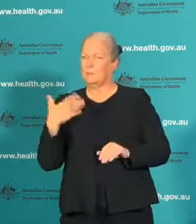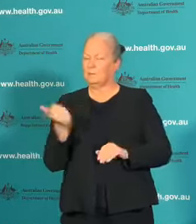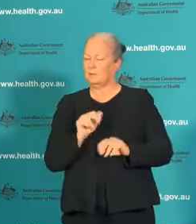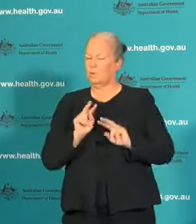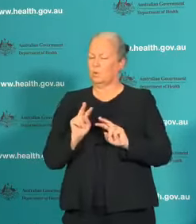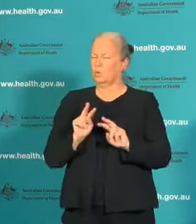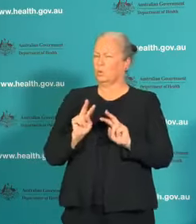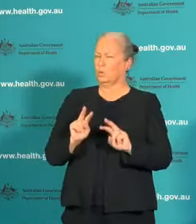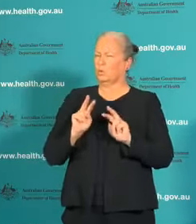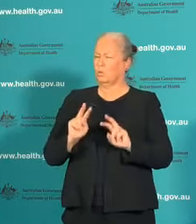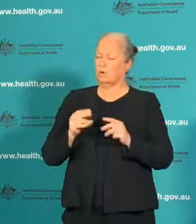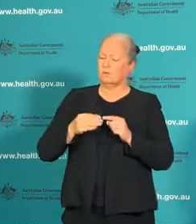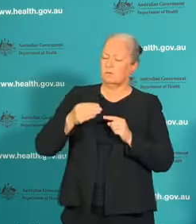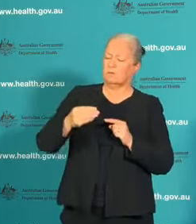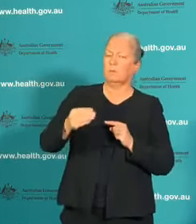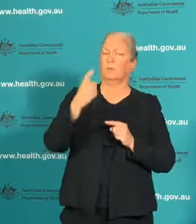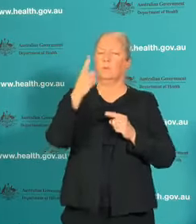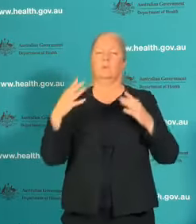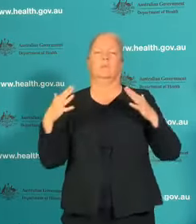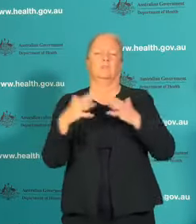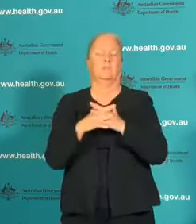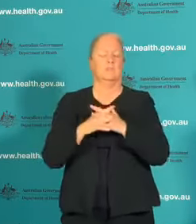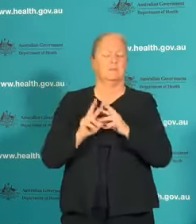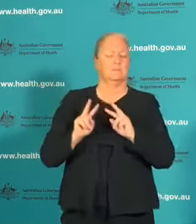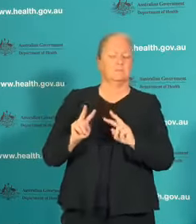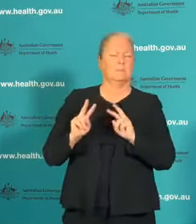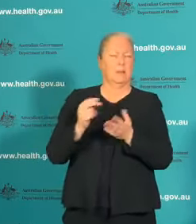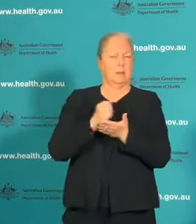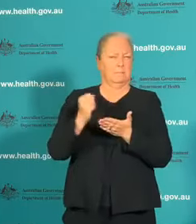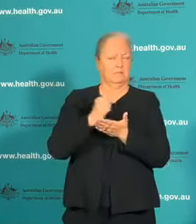over the coming week. While it's heartening to see the declining number